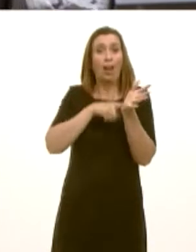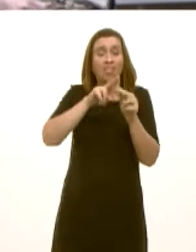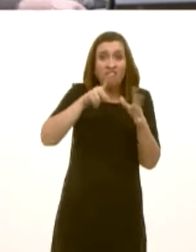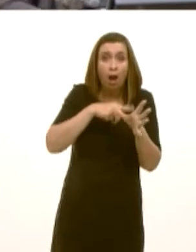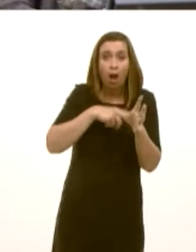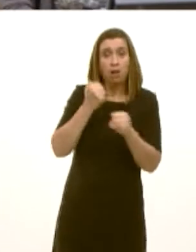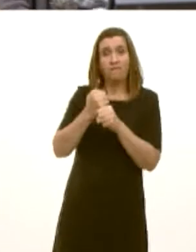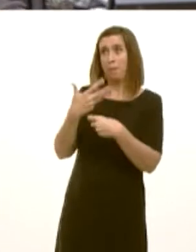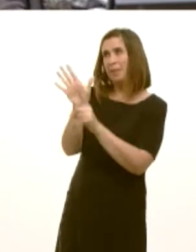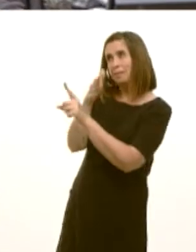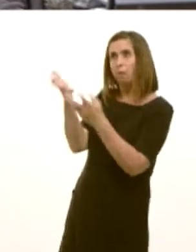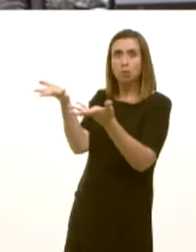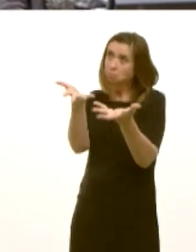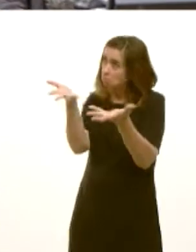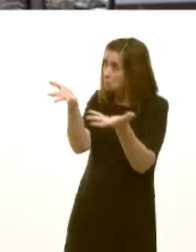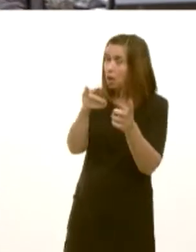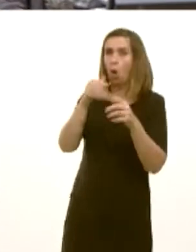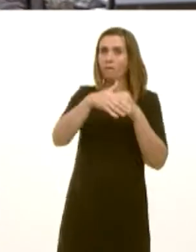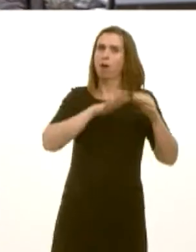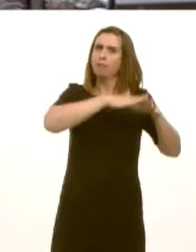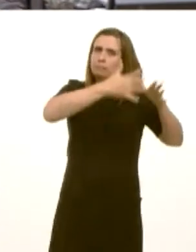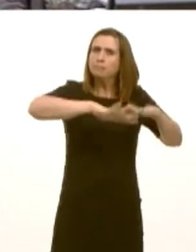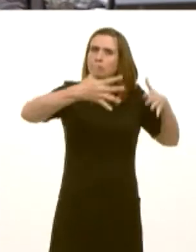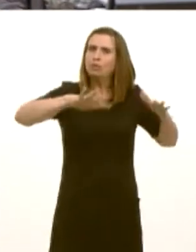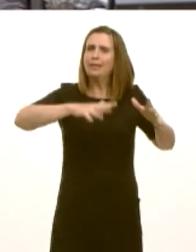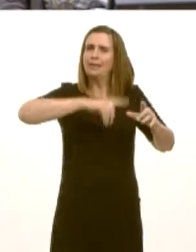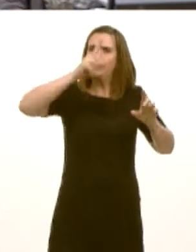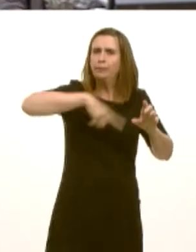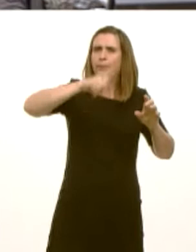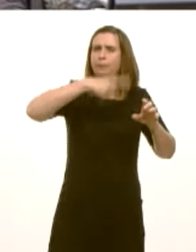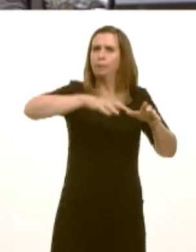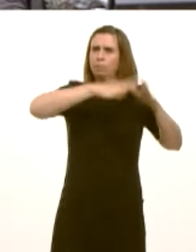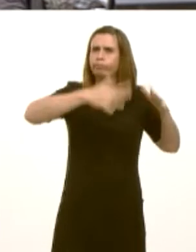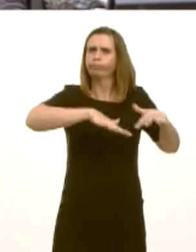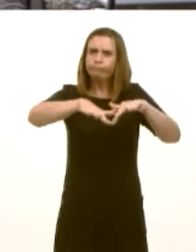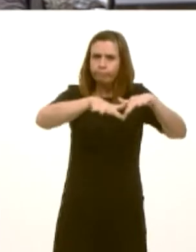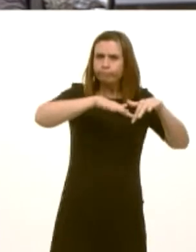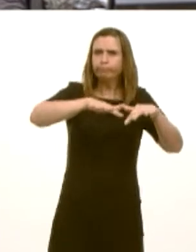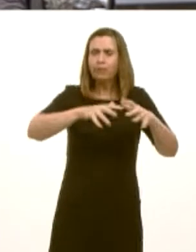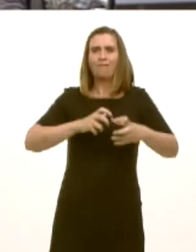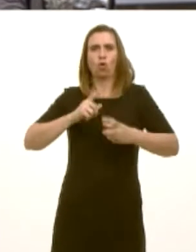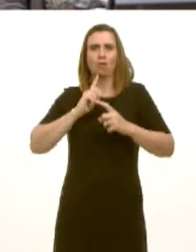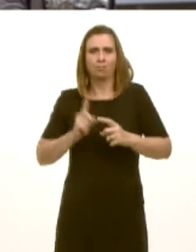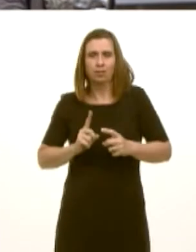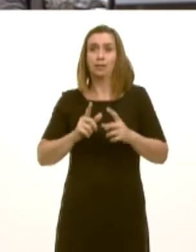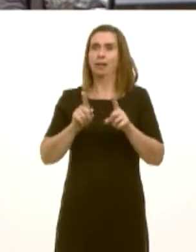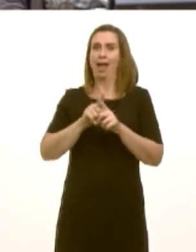happening with marine energy, and whatís happening with wind energy, with the second largest windfarm in the world.